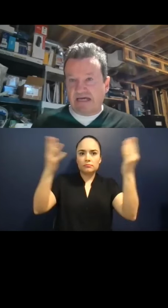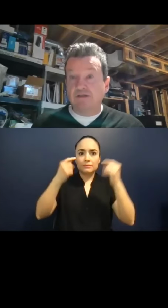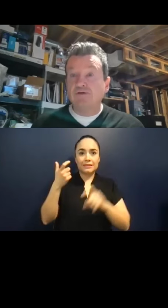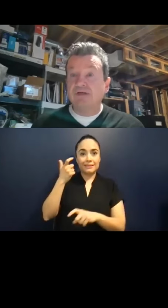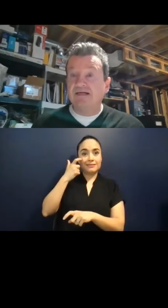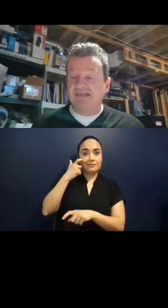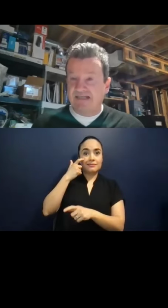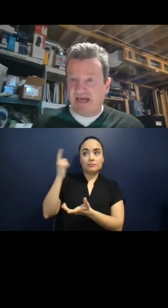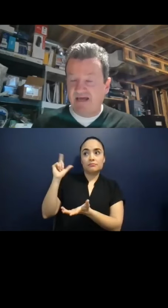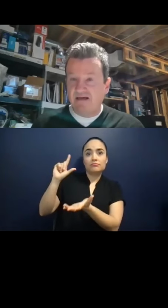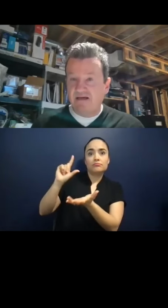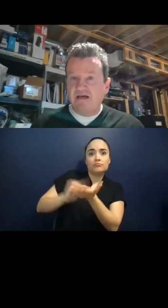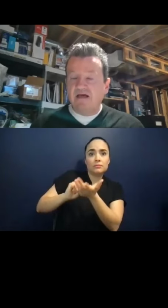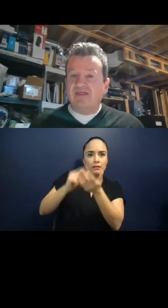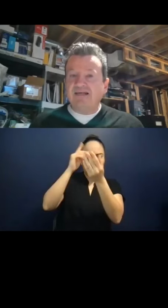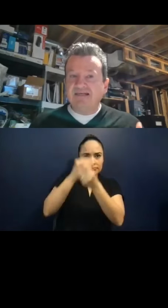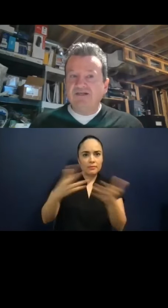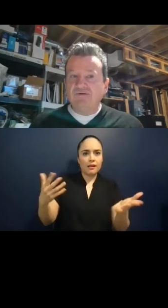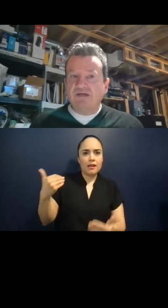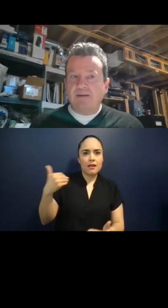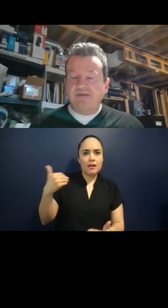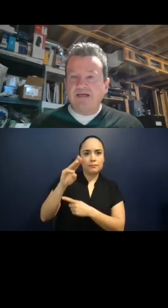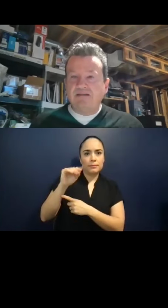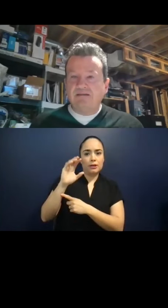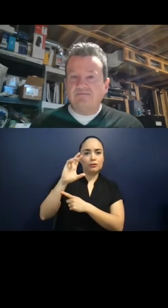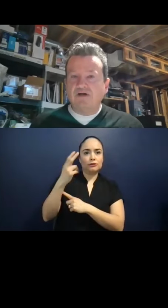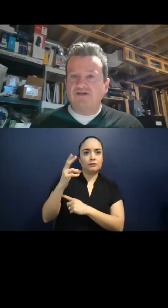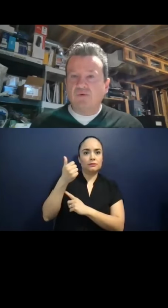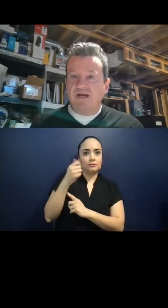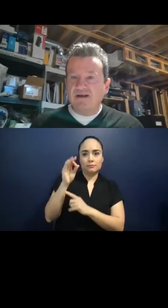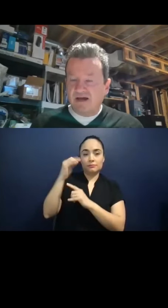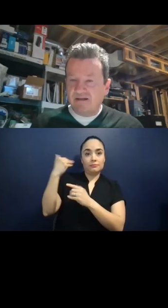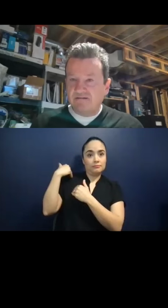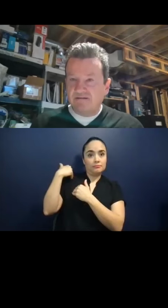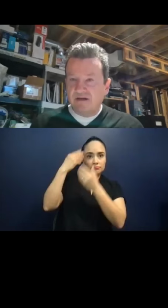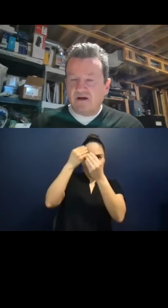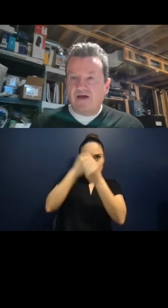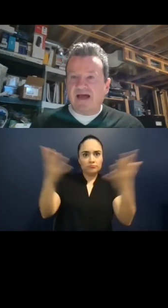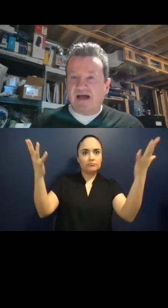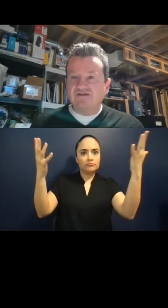and they provide information that is public so you can look . The most recent as March 16 that I was able to gather